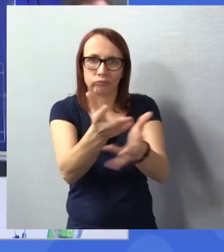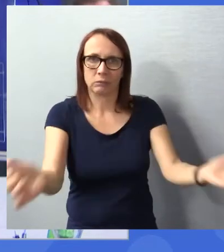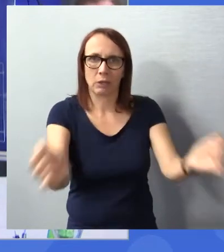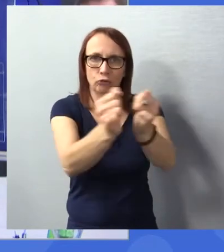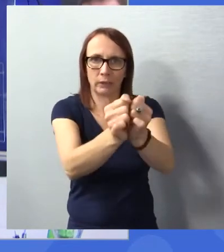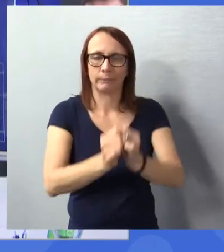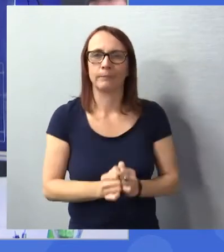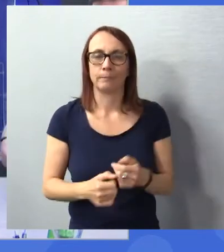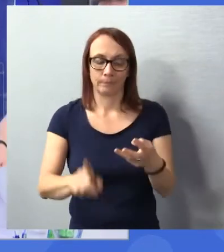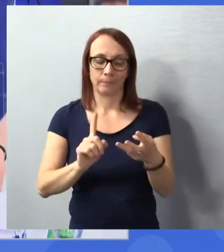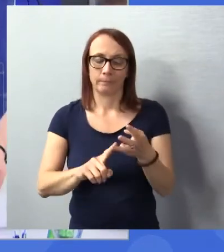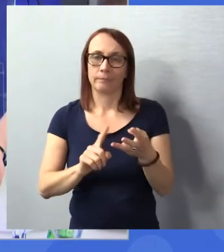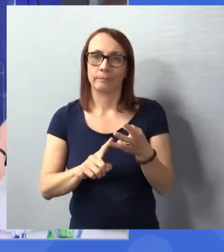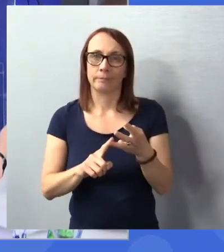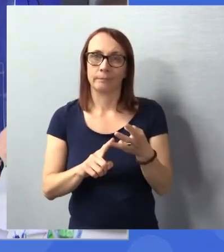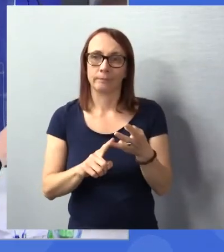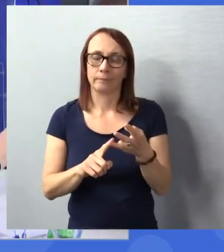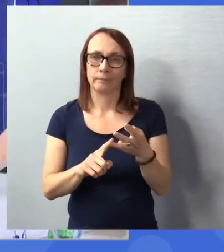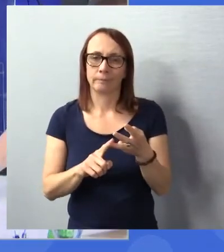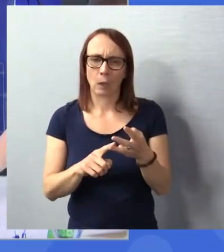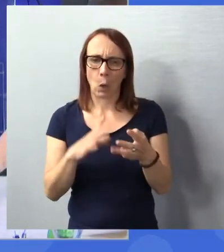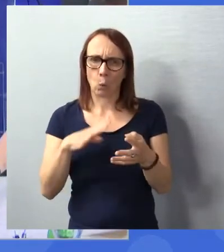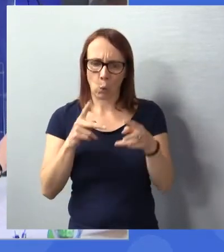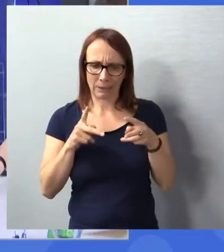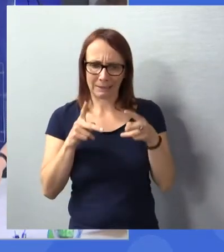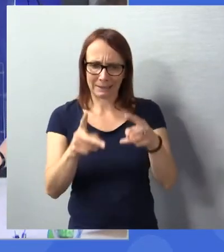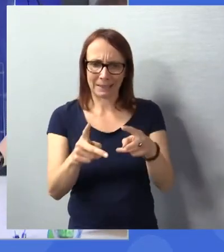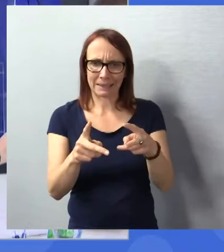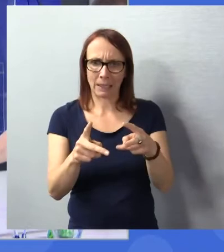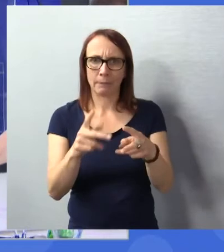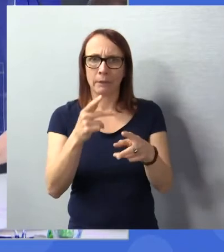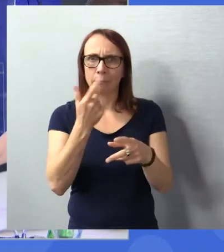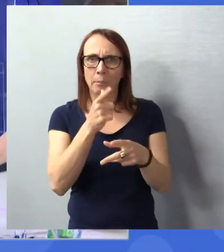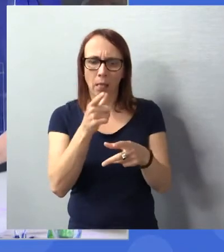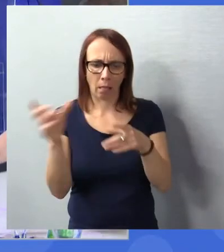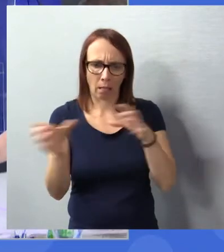focus on a system that brings people together rather than being divisive but